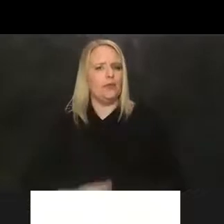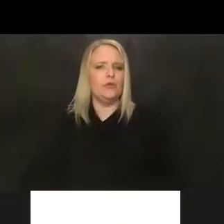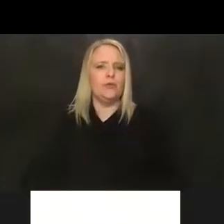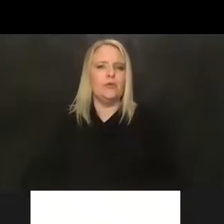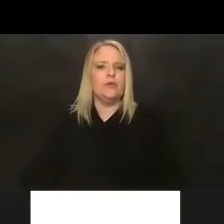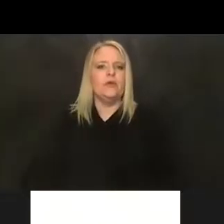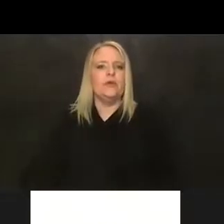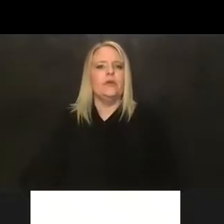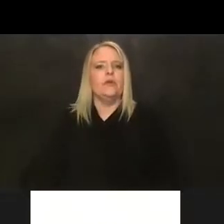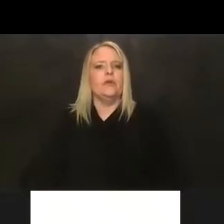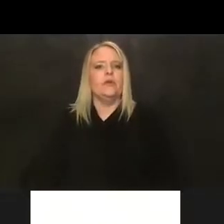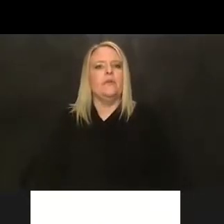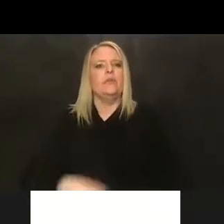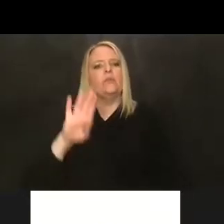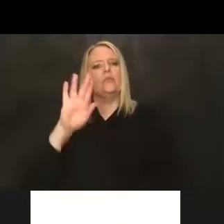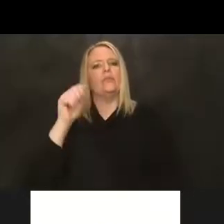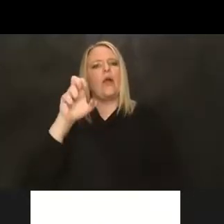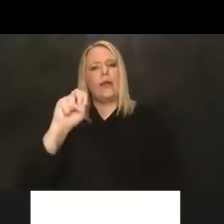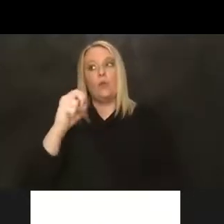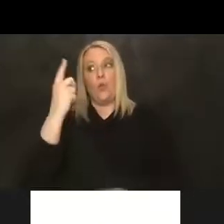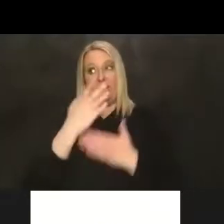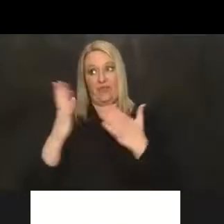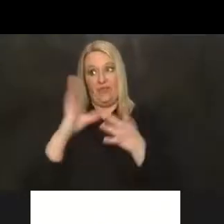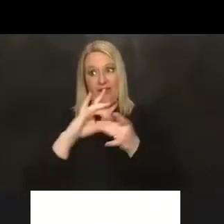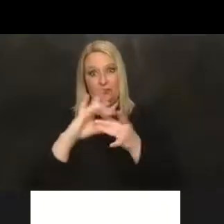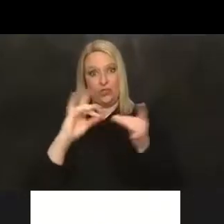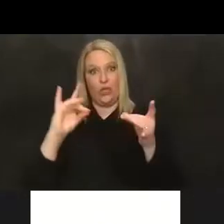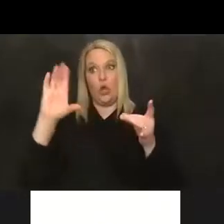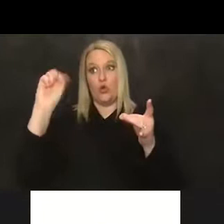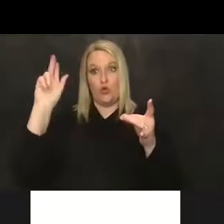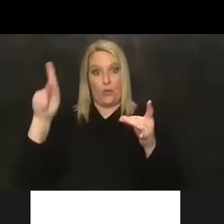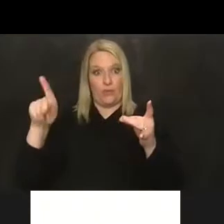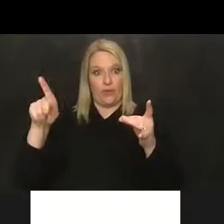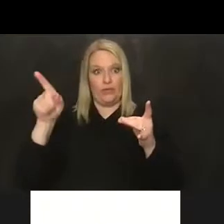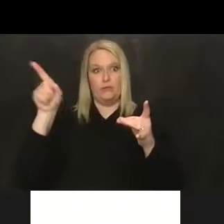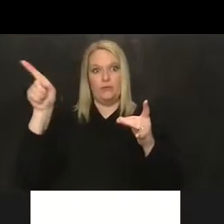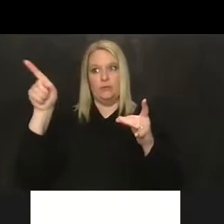One interesting thing that I've heard is that corporates- there are- there's talk amongst, well,